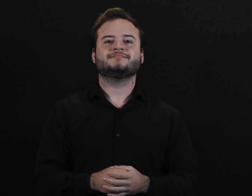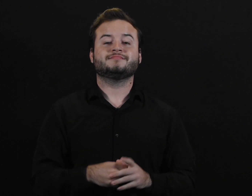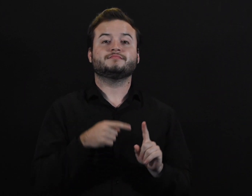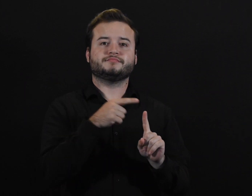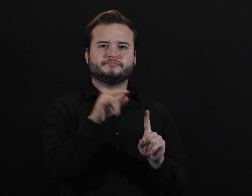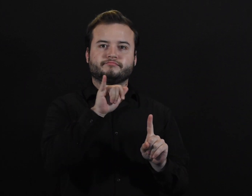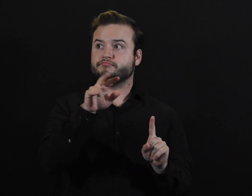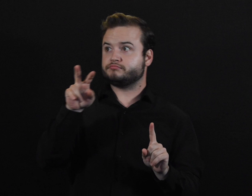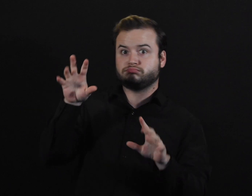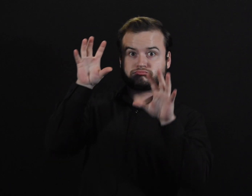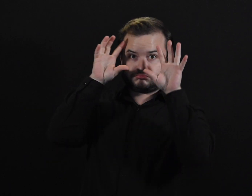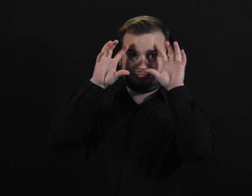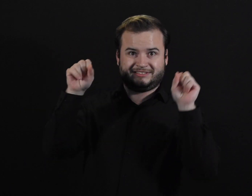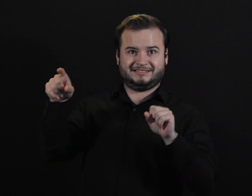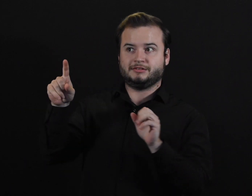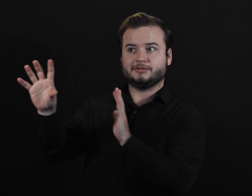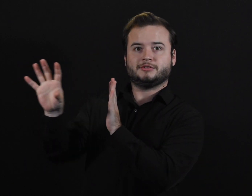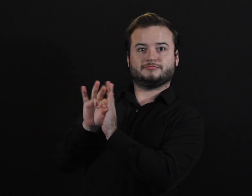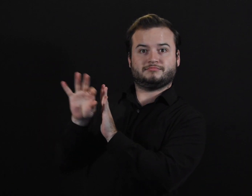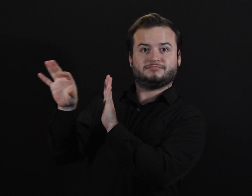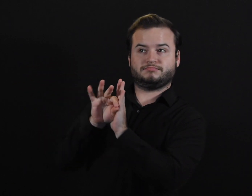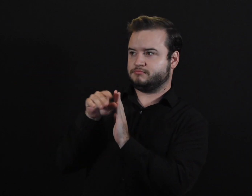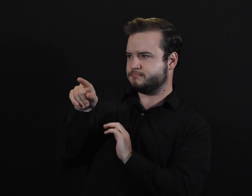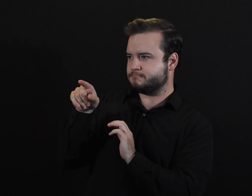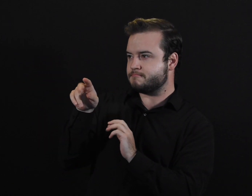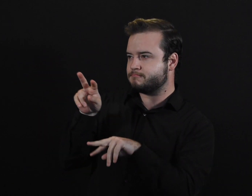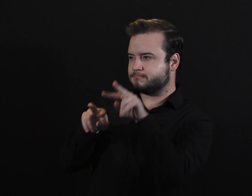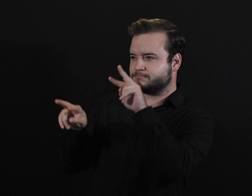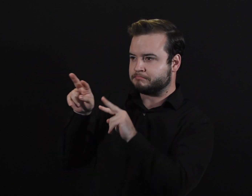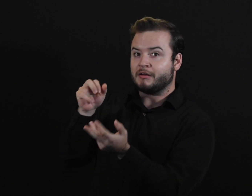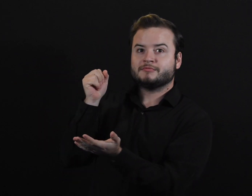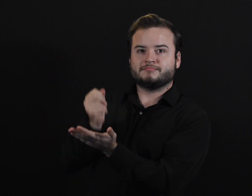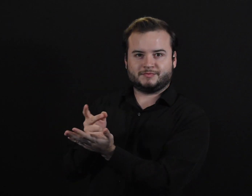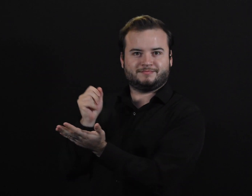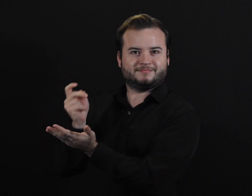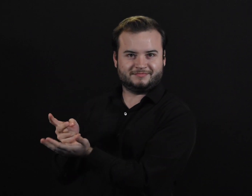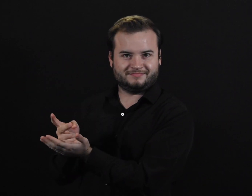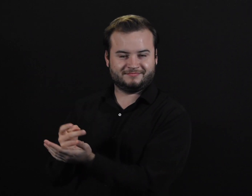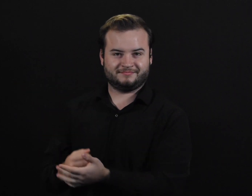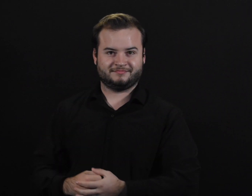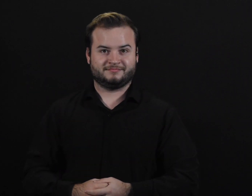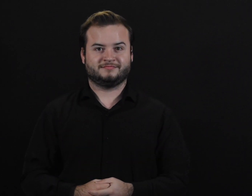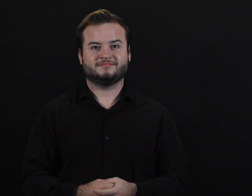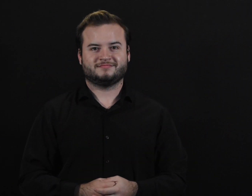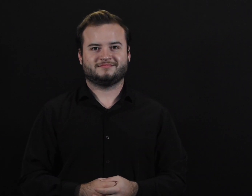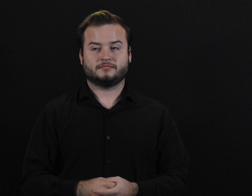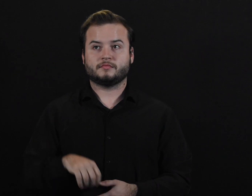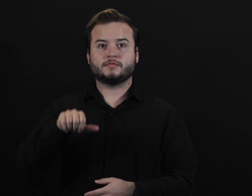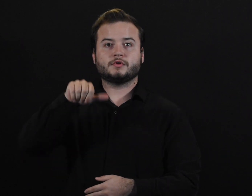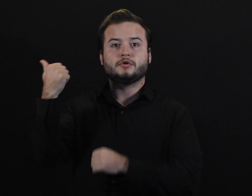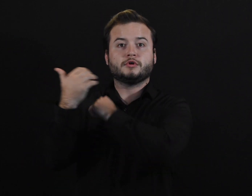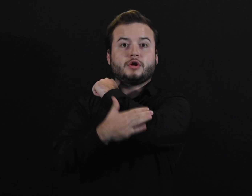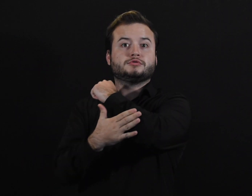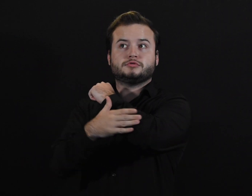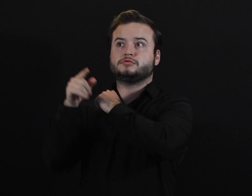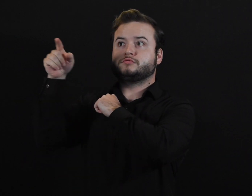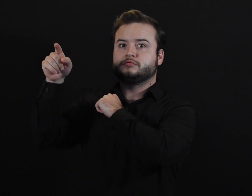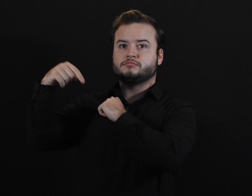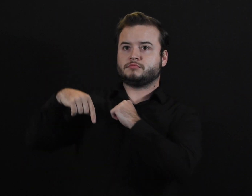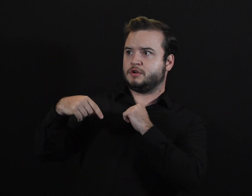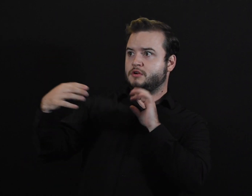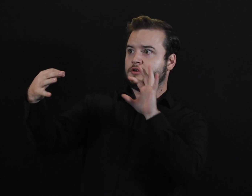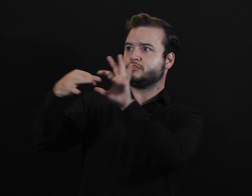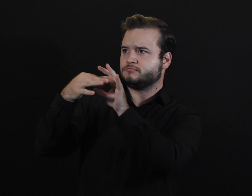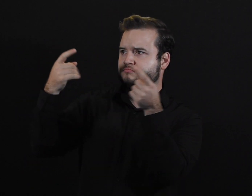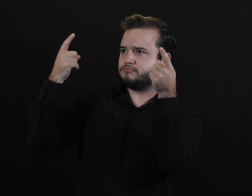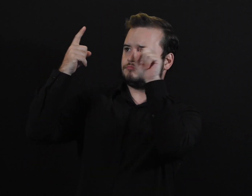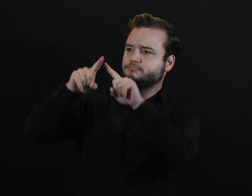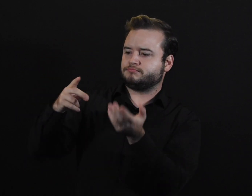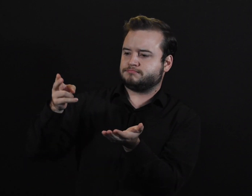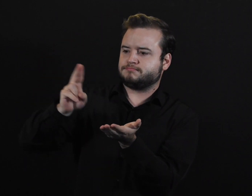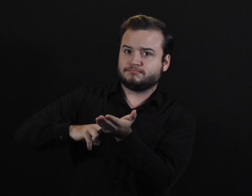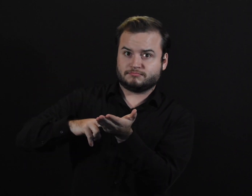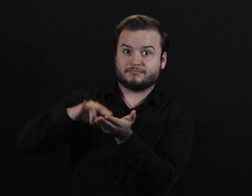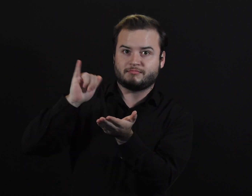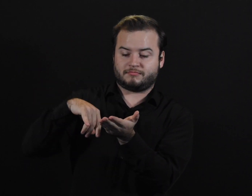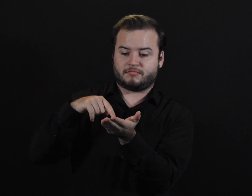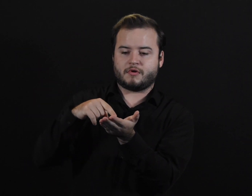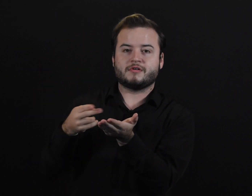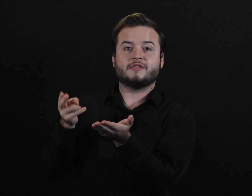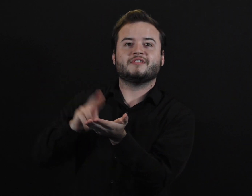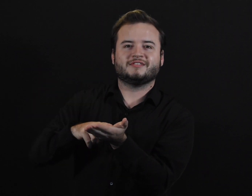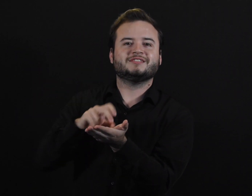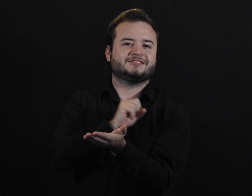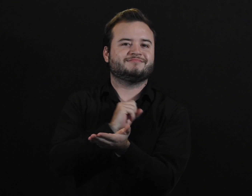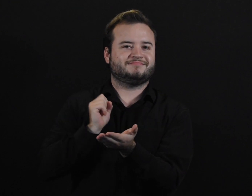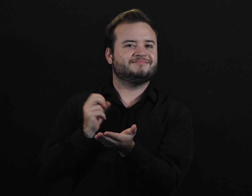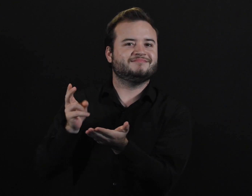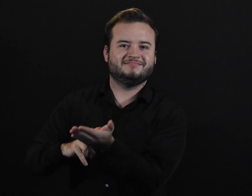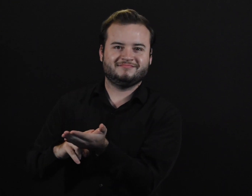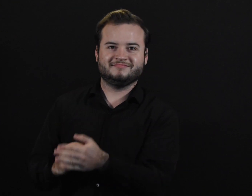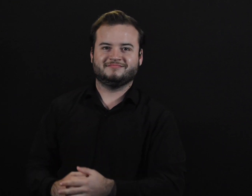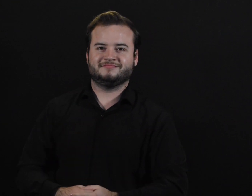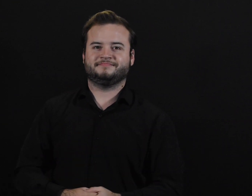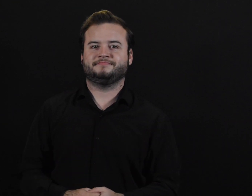approving presidential appointments, and ratifying treaties with foreign countries.